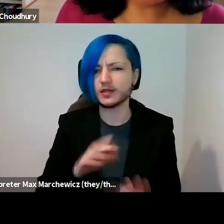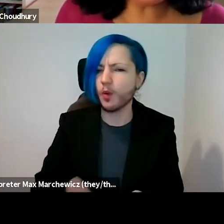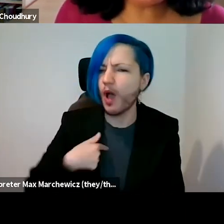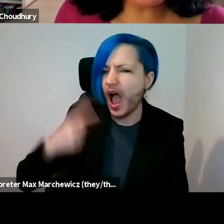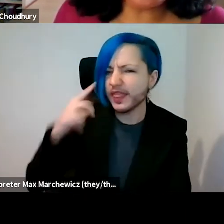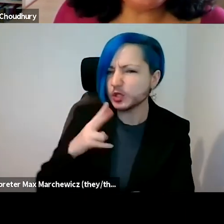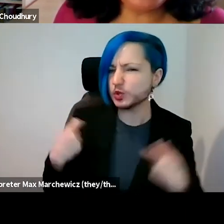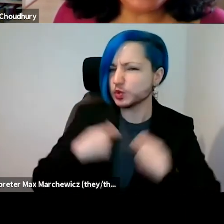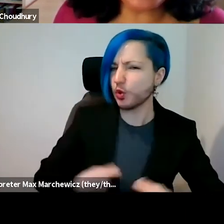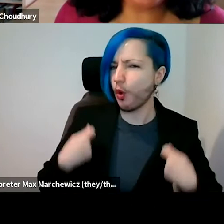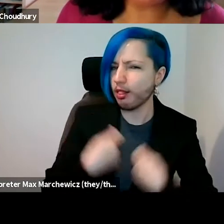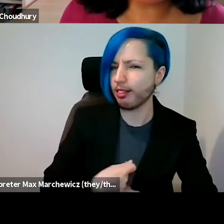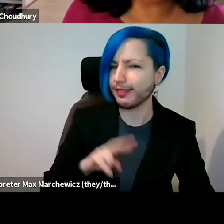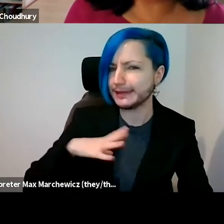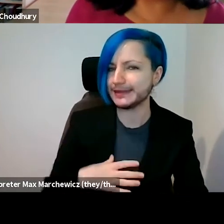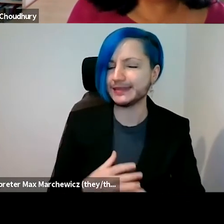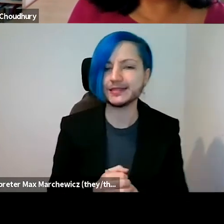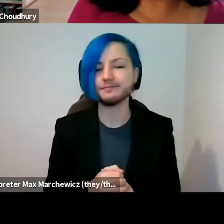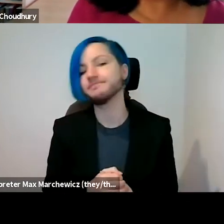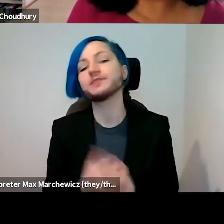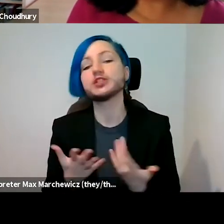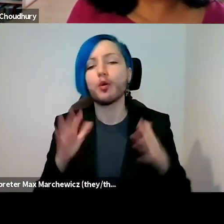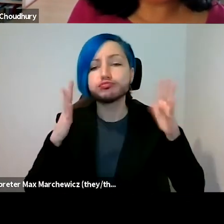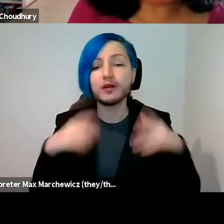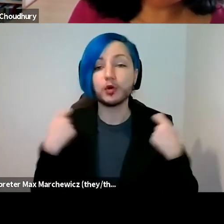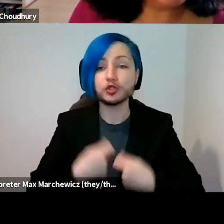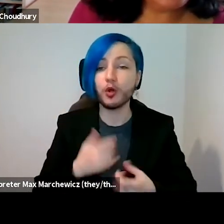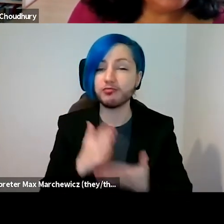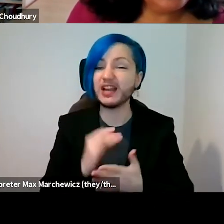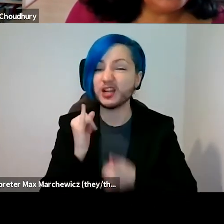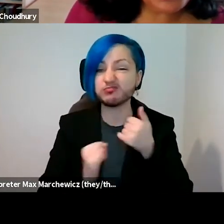The craze for shawls was criticized widely in the context of the East India Company,